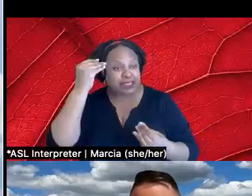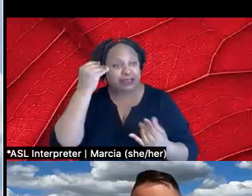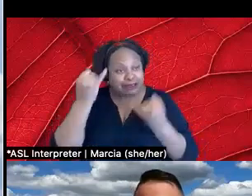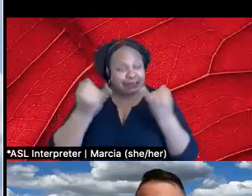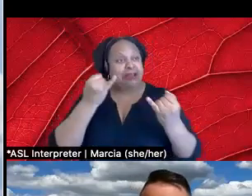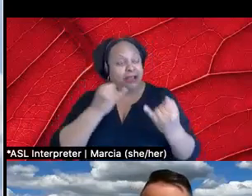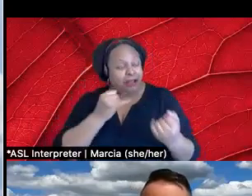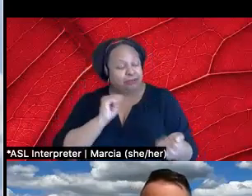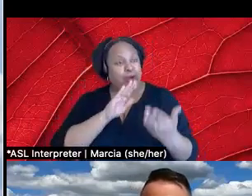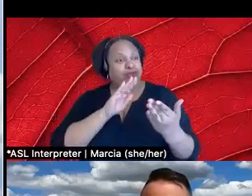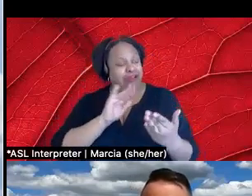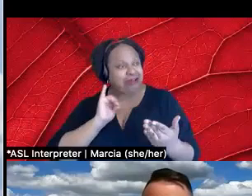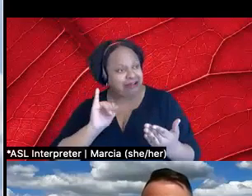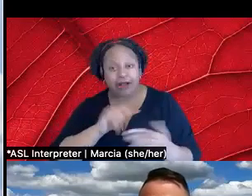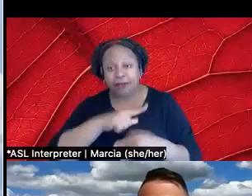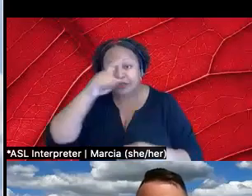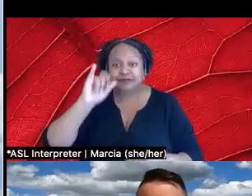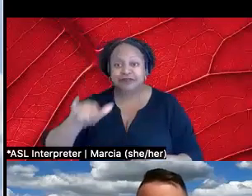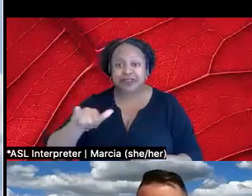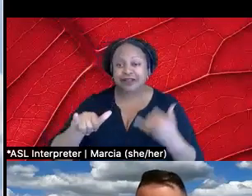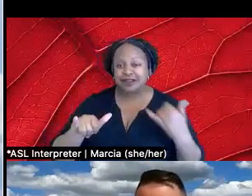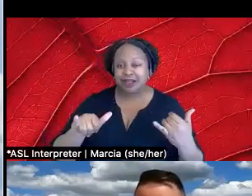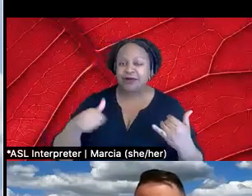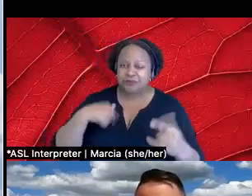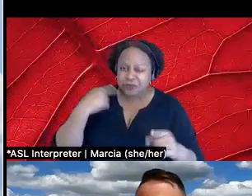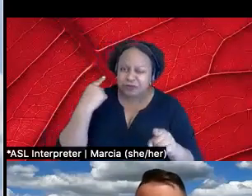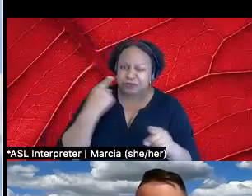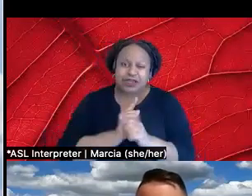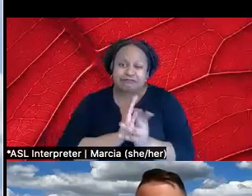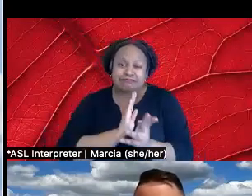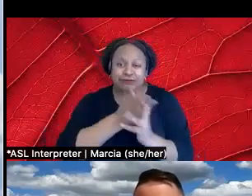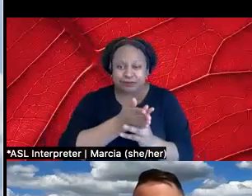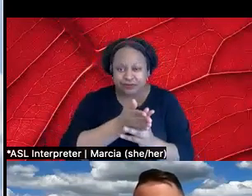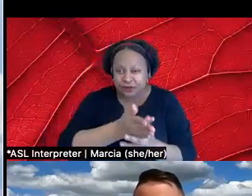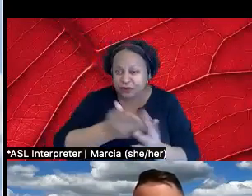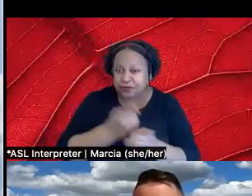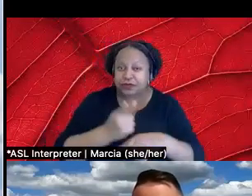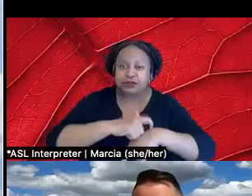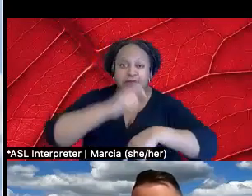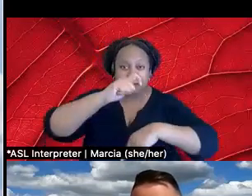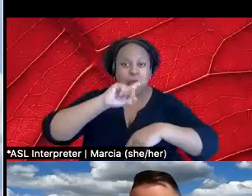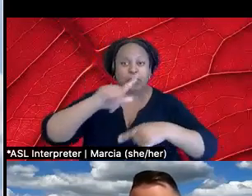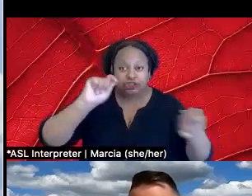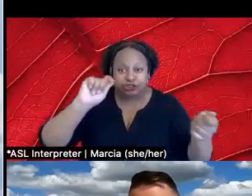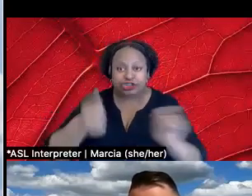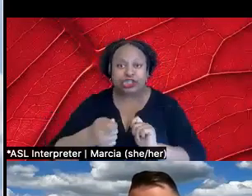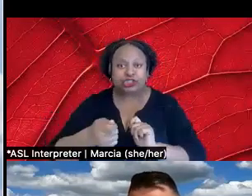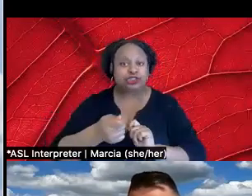And because of that, have exactly the right intervention at the right time that will change the trajectory of an individual's life.